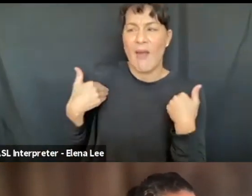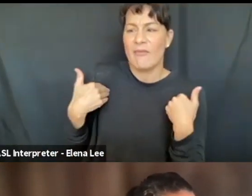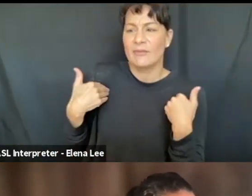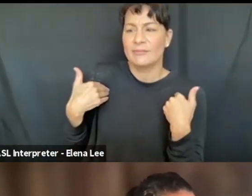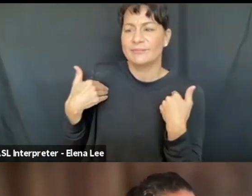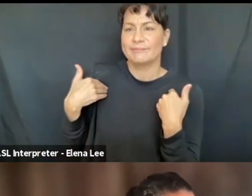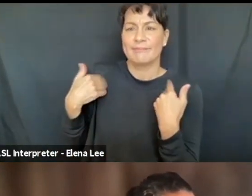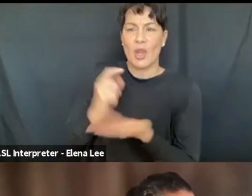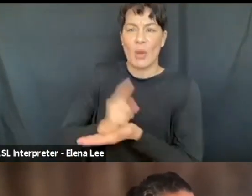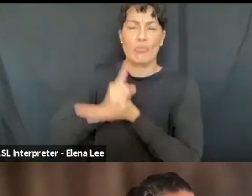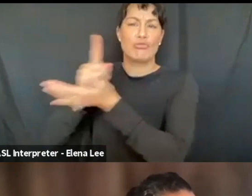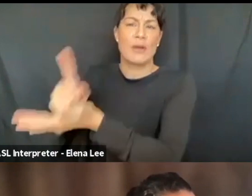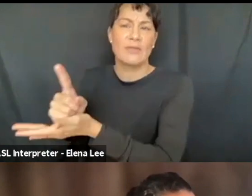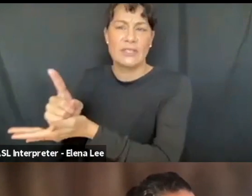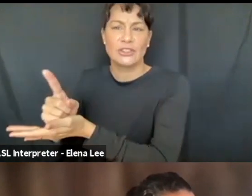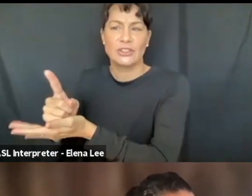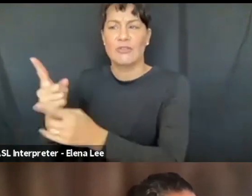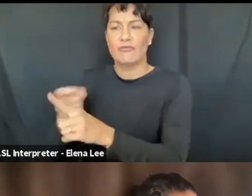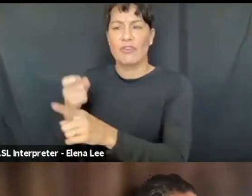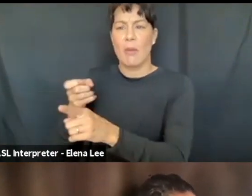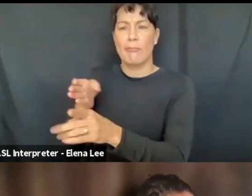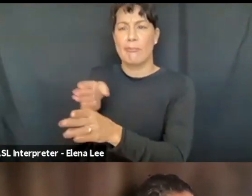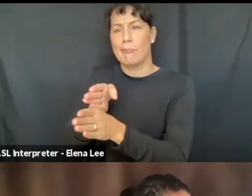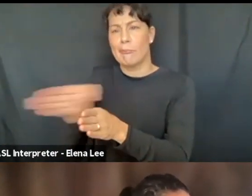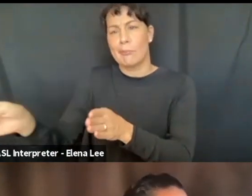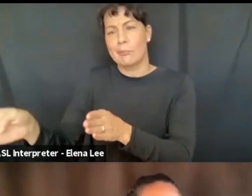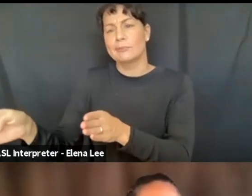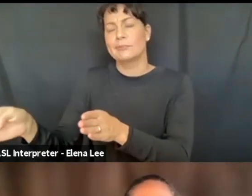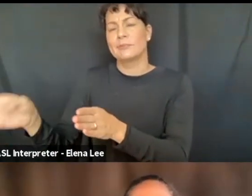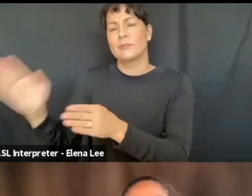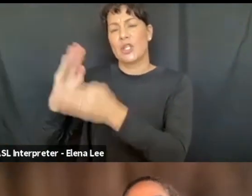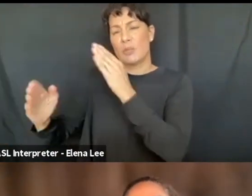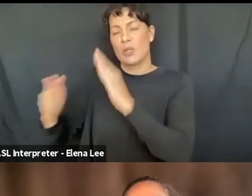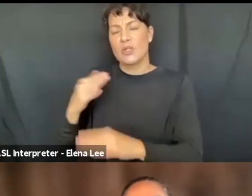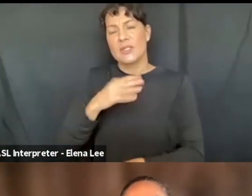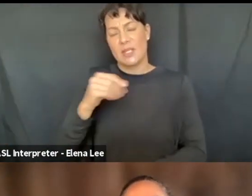and to really begin to identify your biases